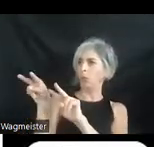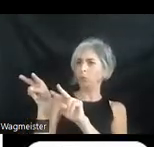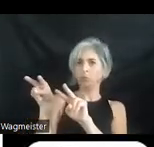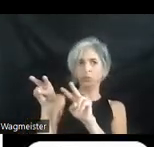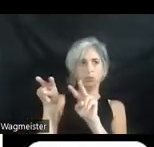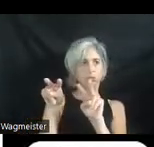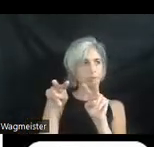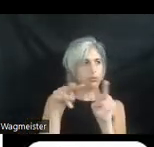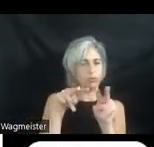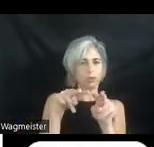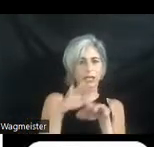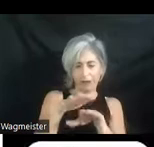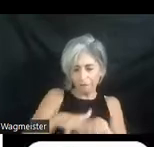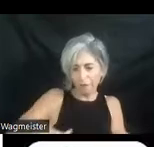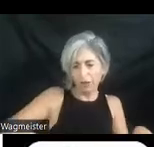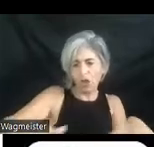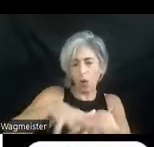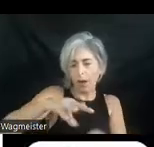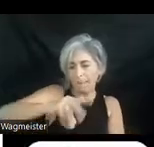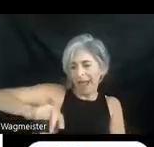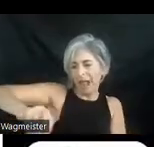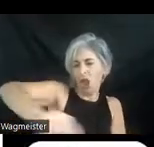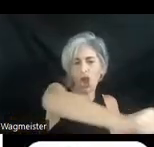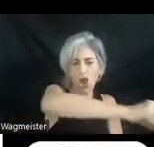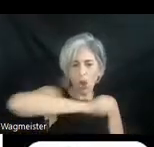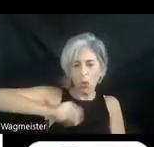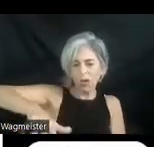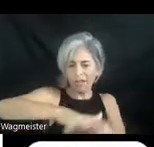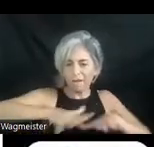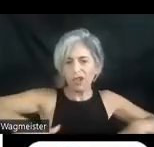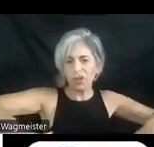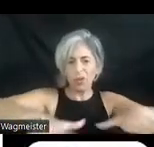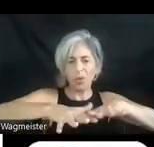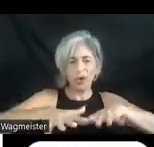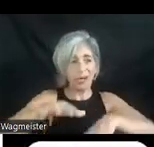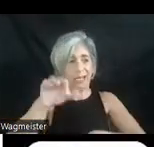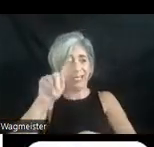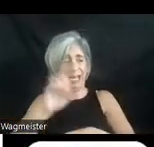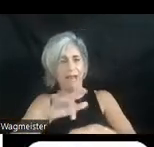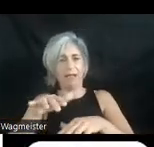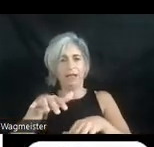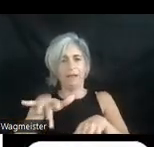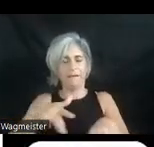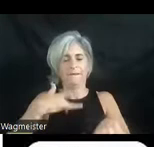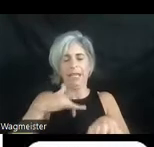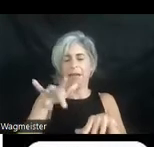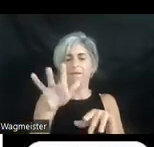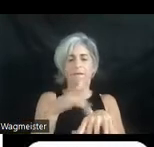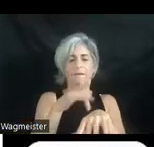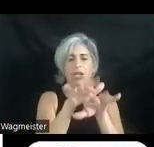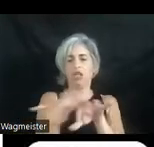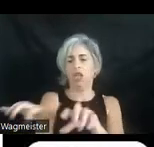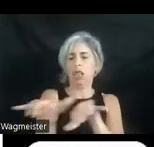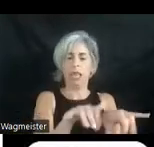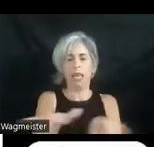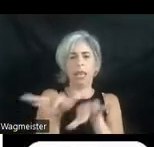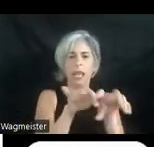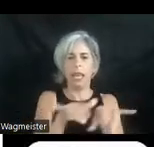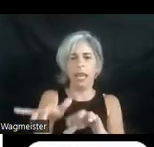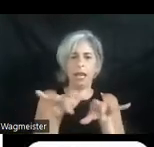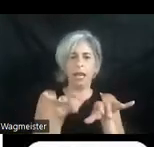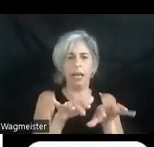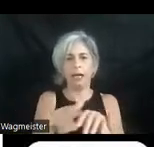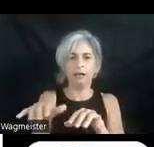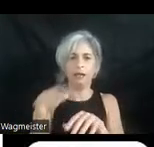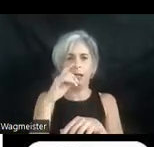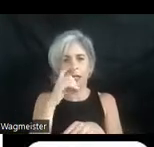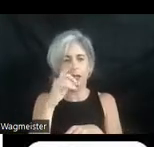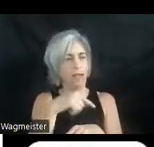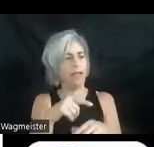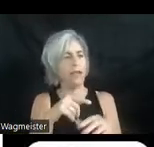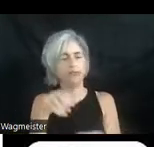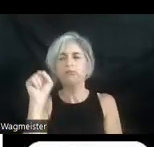a hard wood floor. Stevie's fingers glideover the keys. At the party, a dancer drags his toe through the powder. A lounging guest bobs his head as two